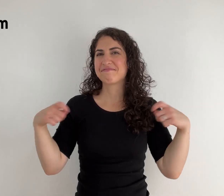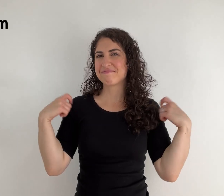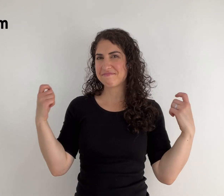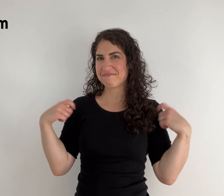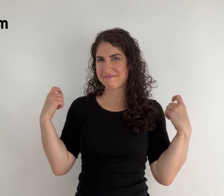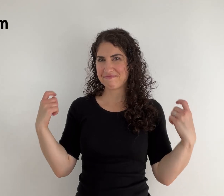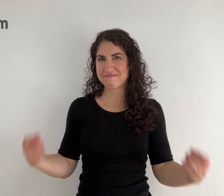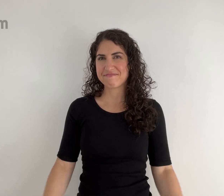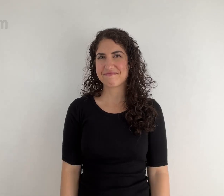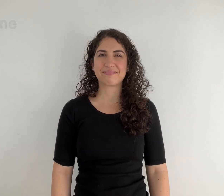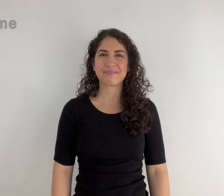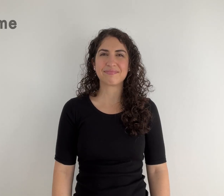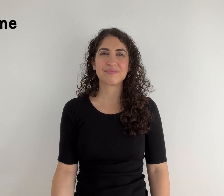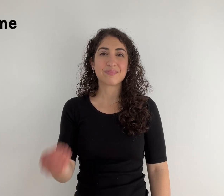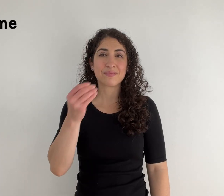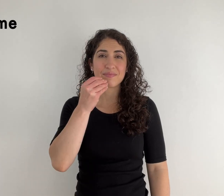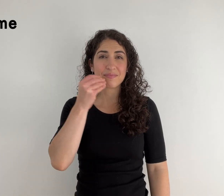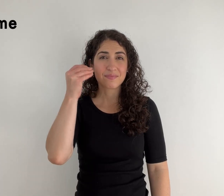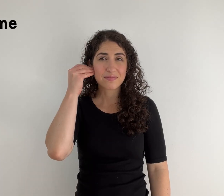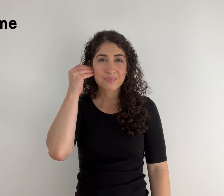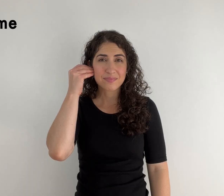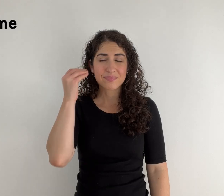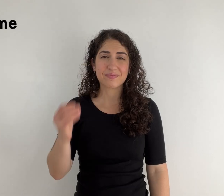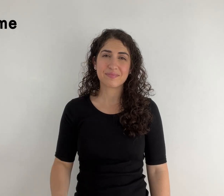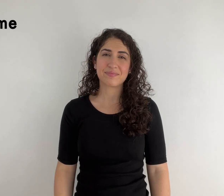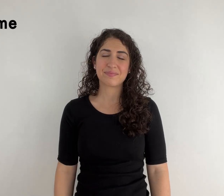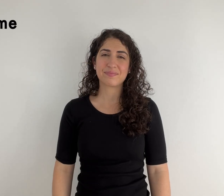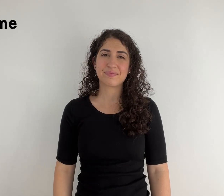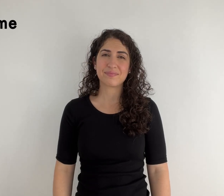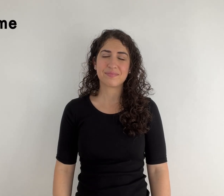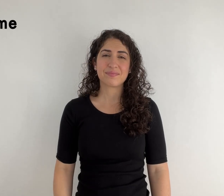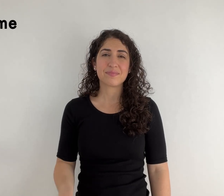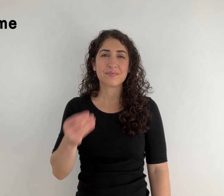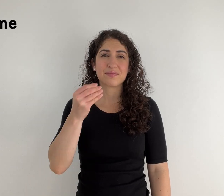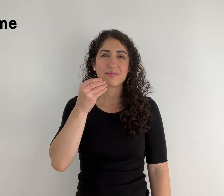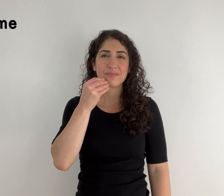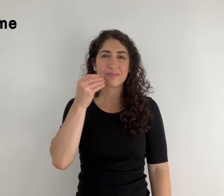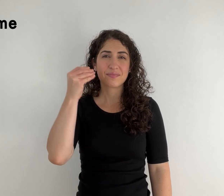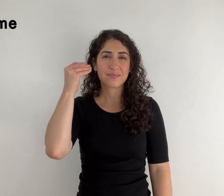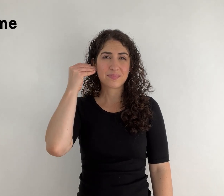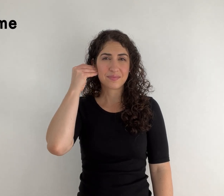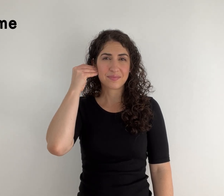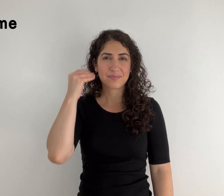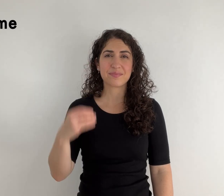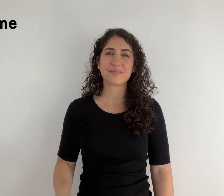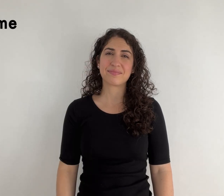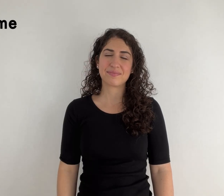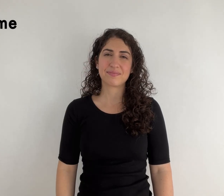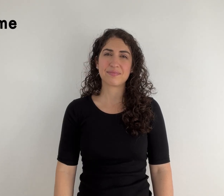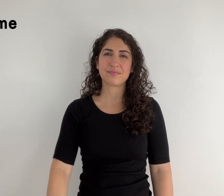GYM HOME